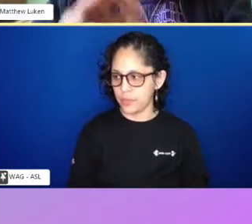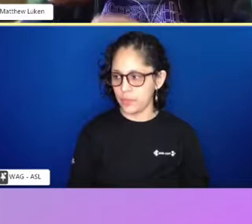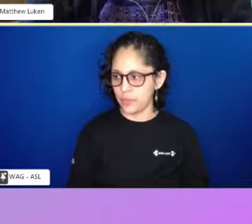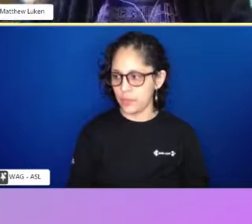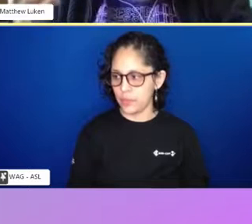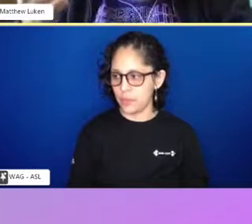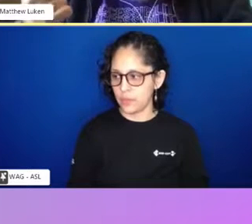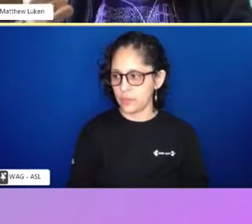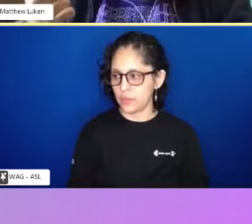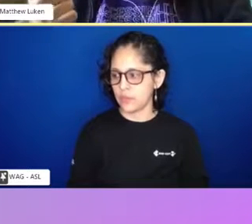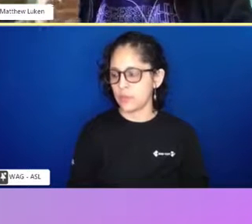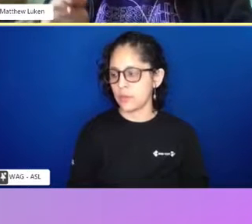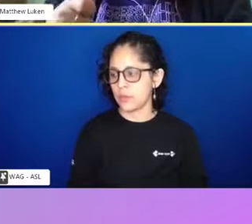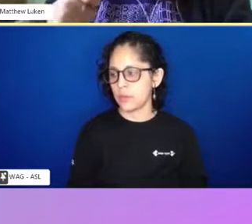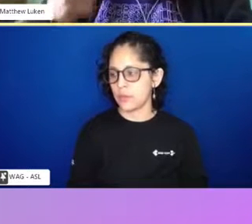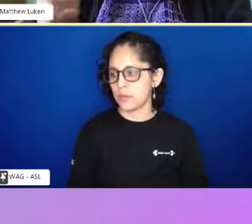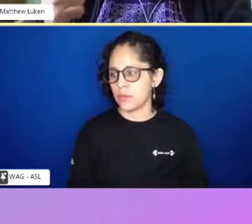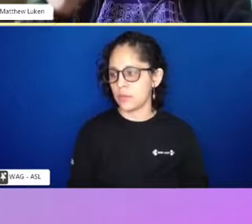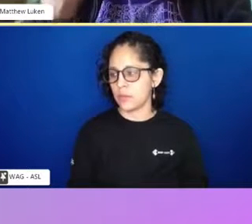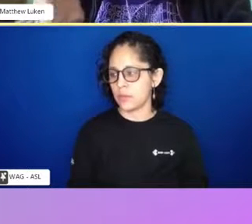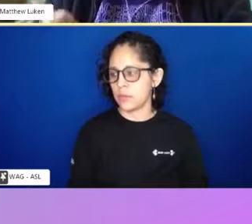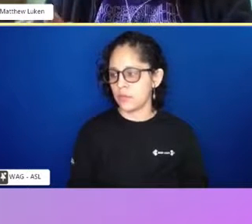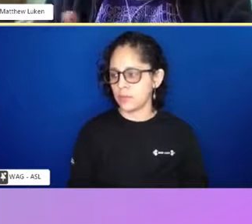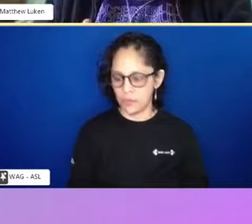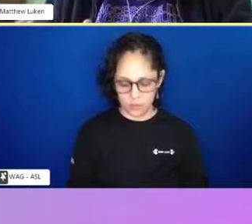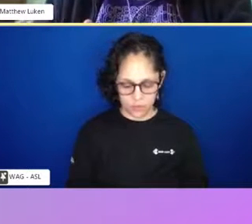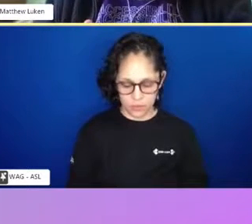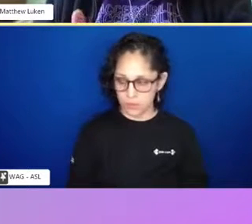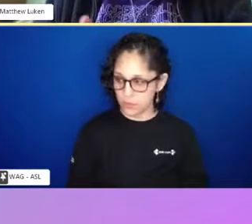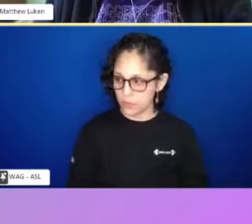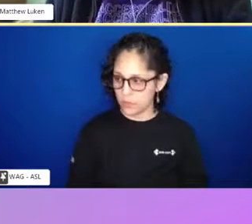So this is a recommended framework when we talk about